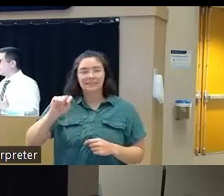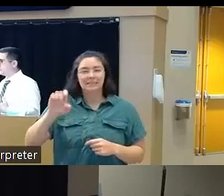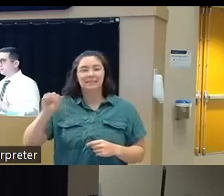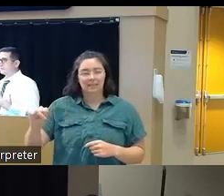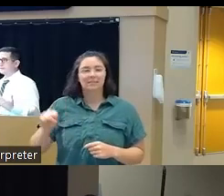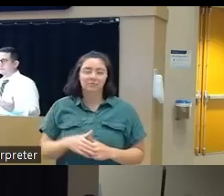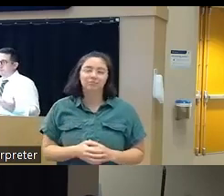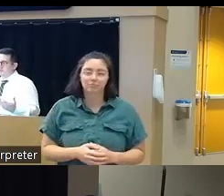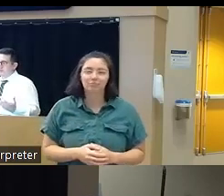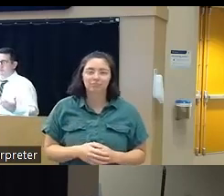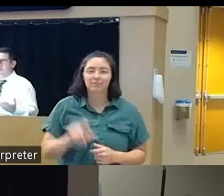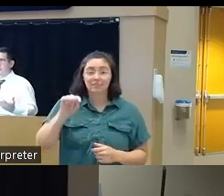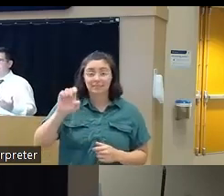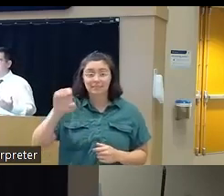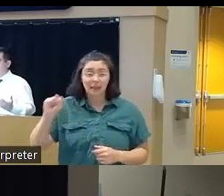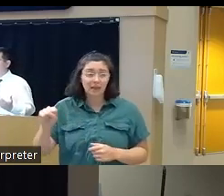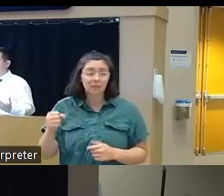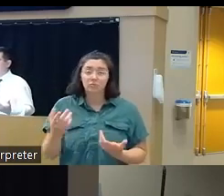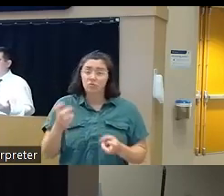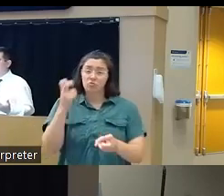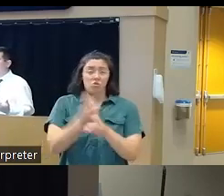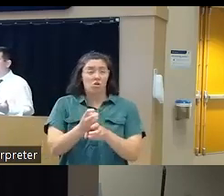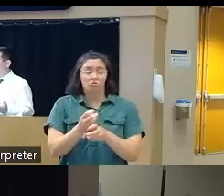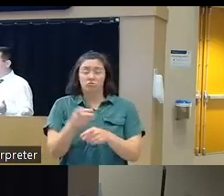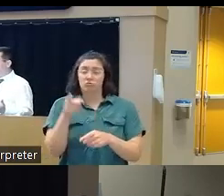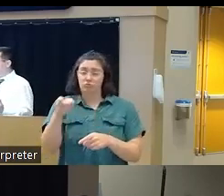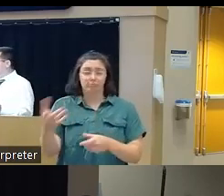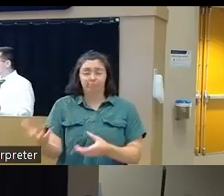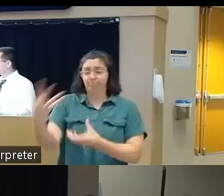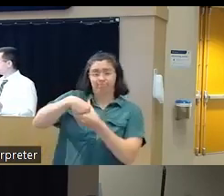scalable and so things like TMS are you know kind of hard to get patients and to do that kind of